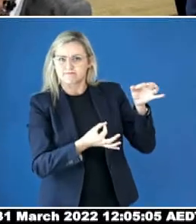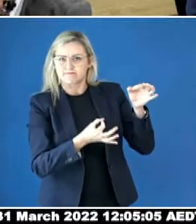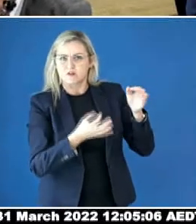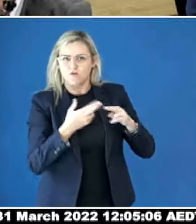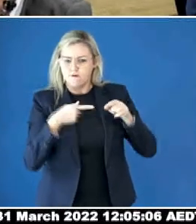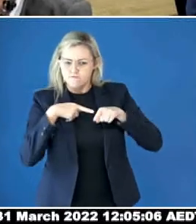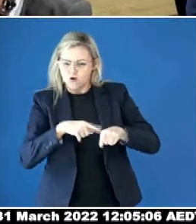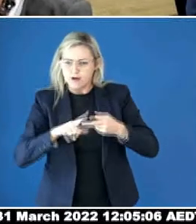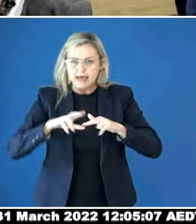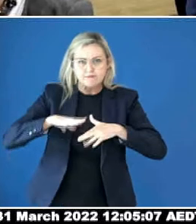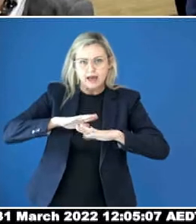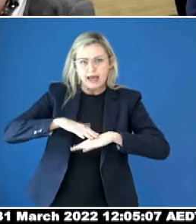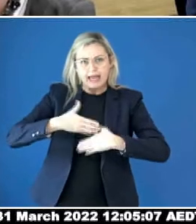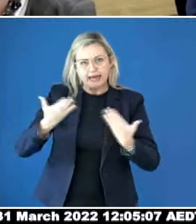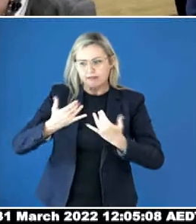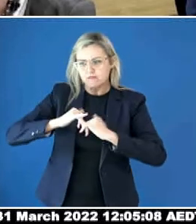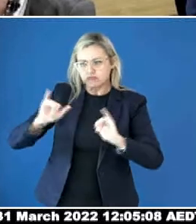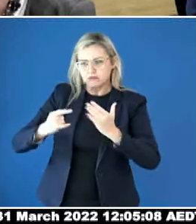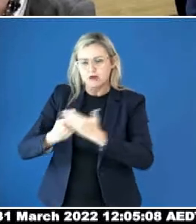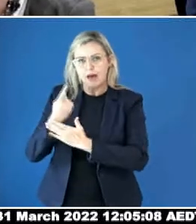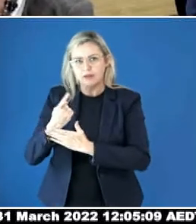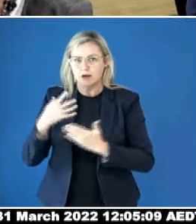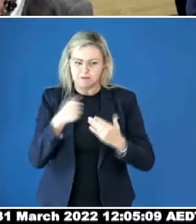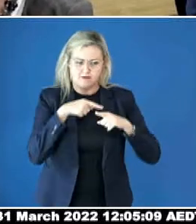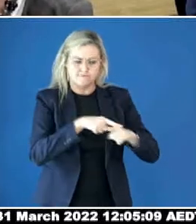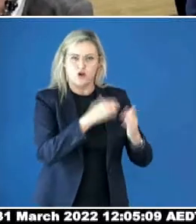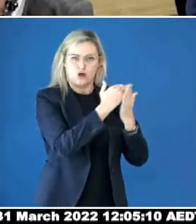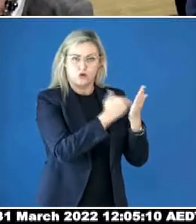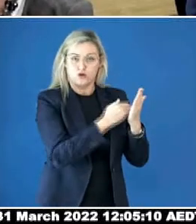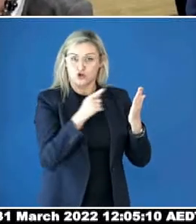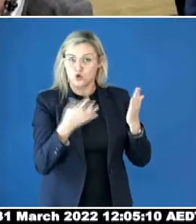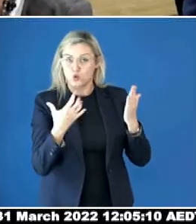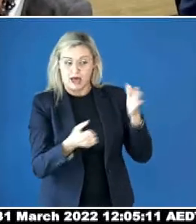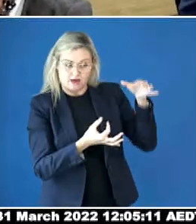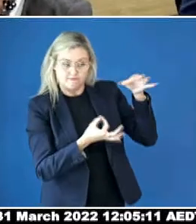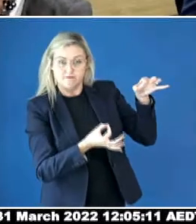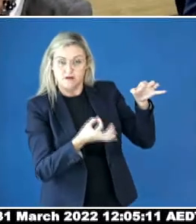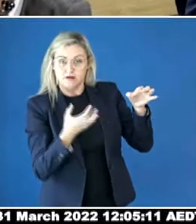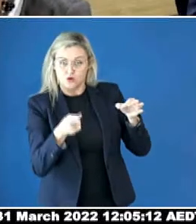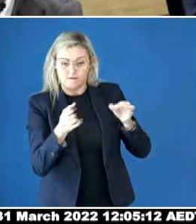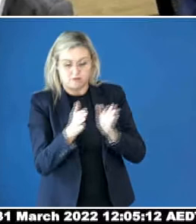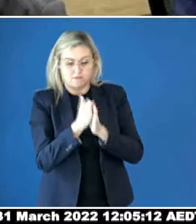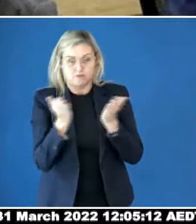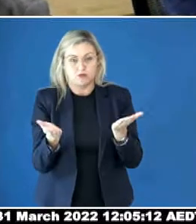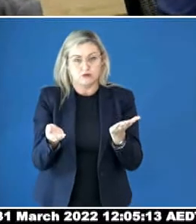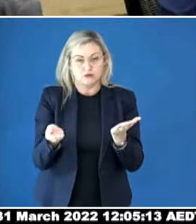Yes, it should have. You have a copy of that procedure with you for your reference at tab 11 of